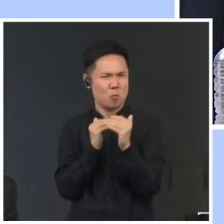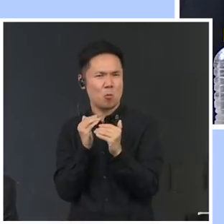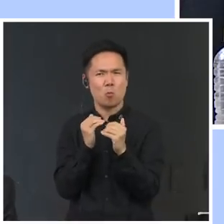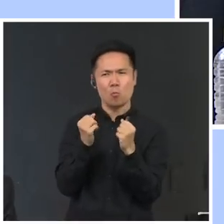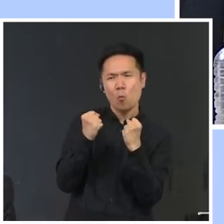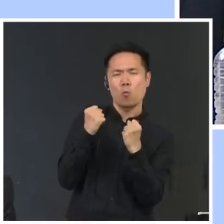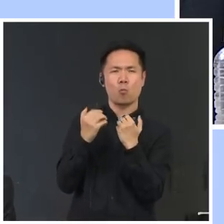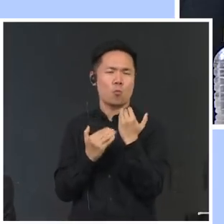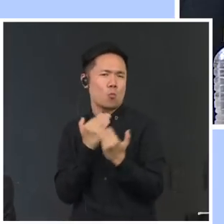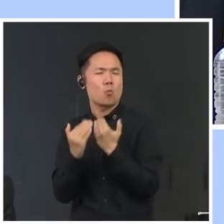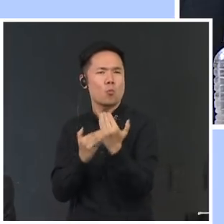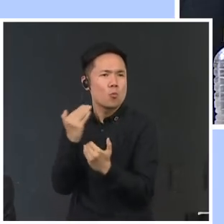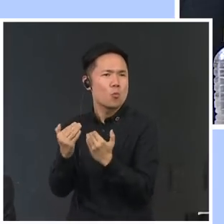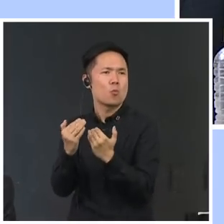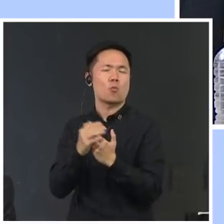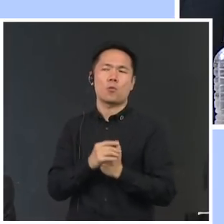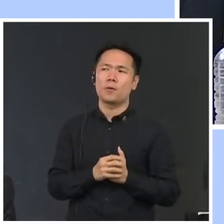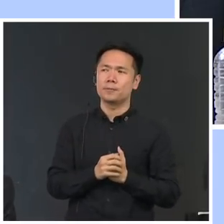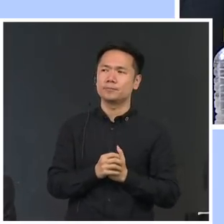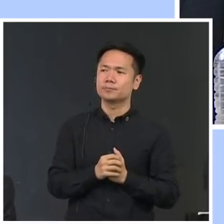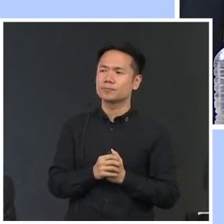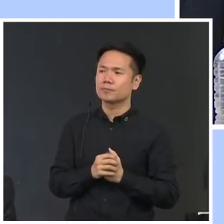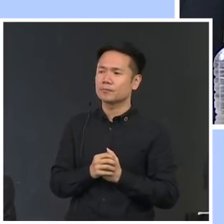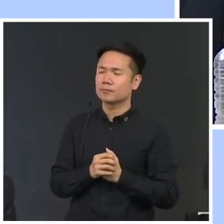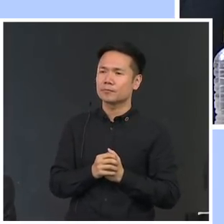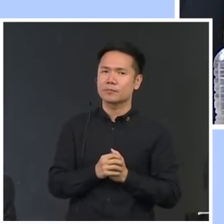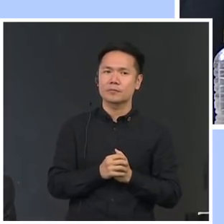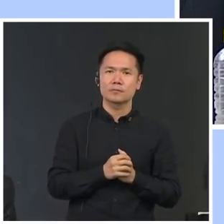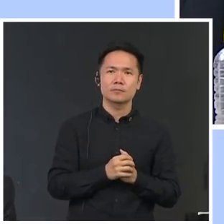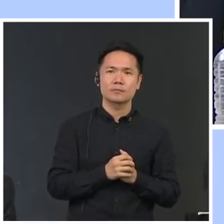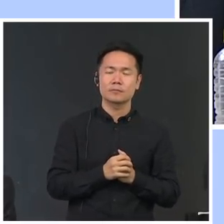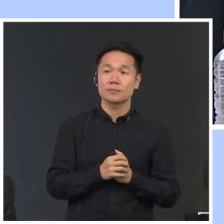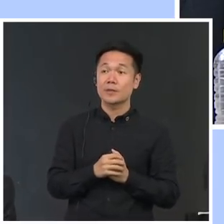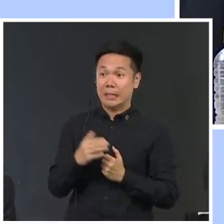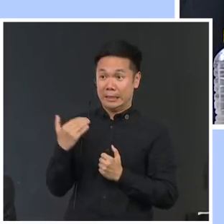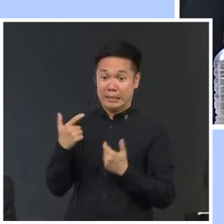officials, or creating more momentum and obviously, governor Hirai is taking a bigger role.